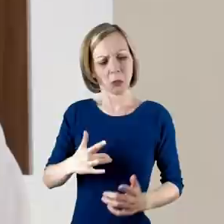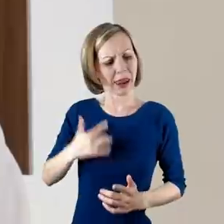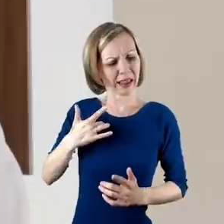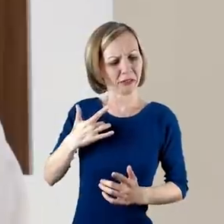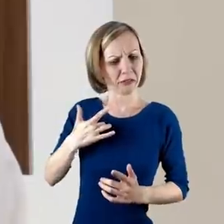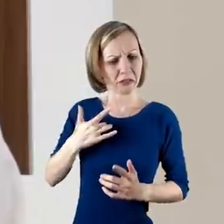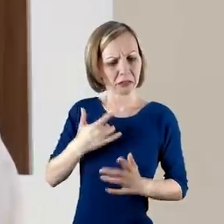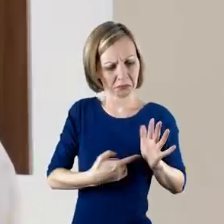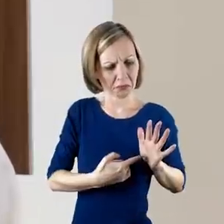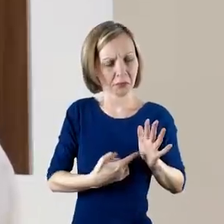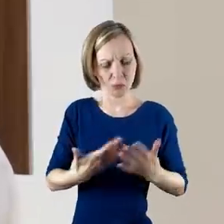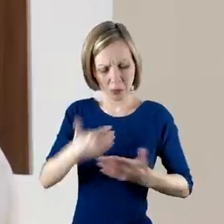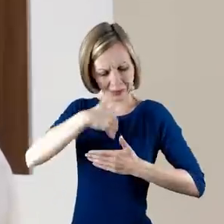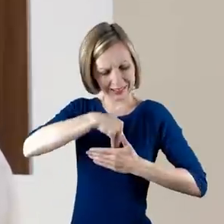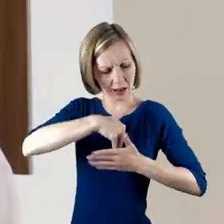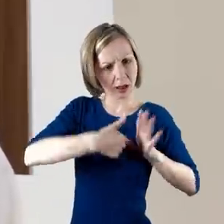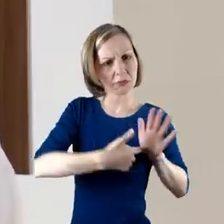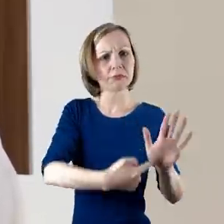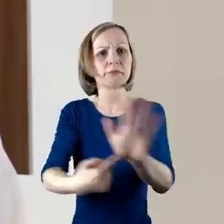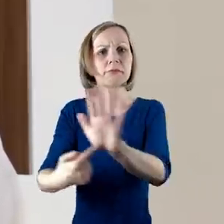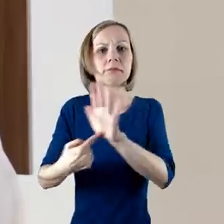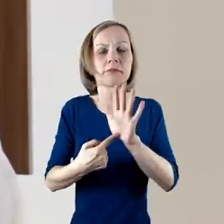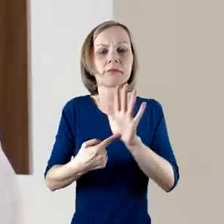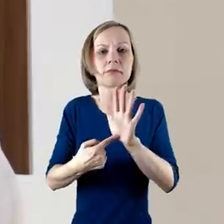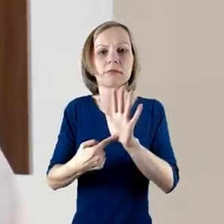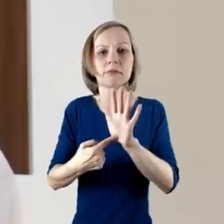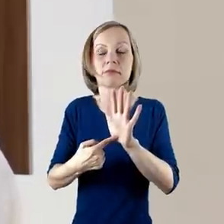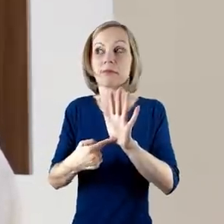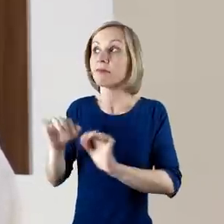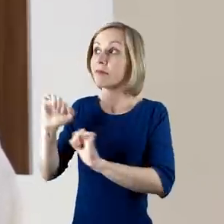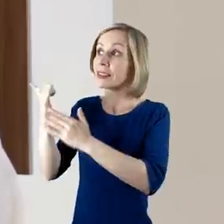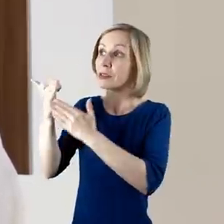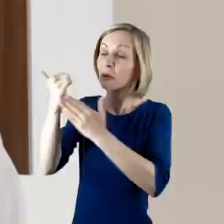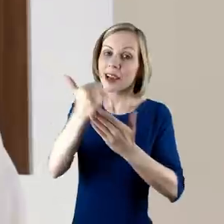The grace of God has dawned upon the world with healing for all.